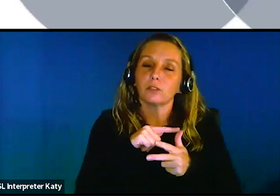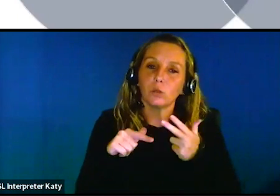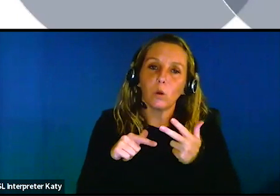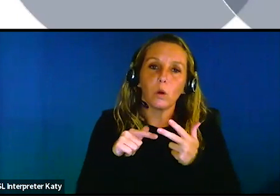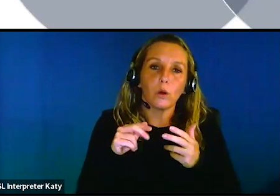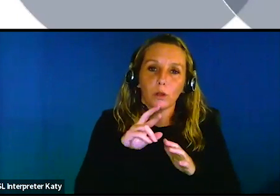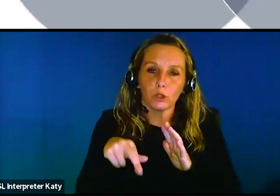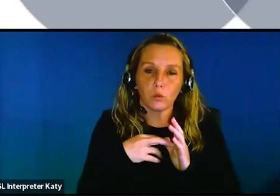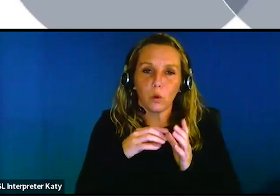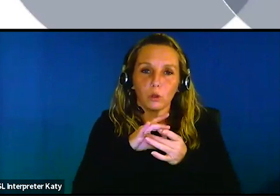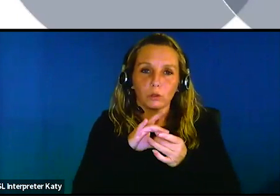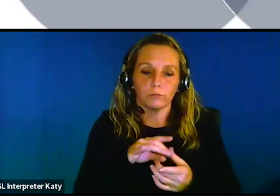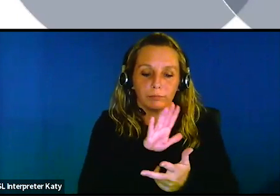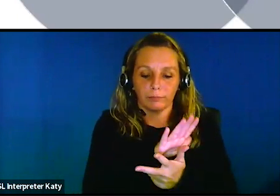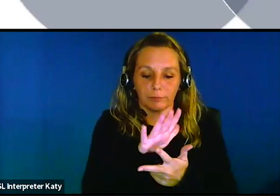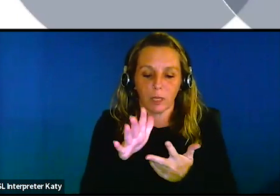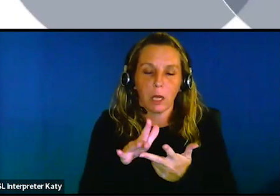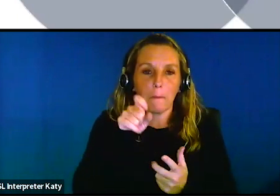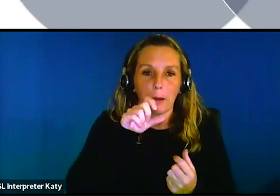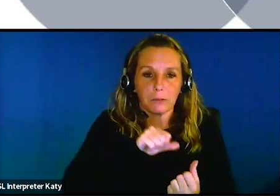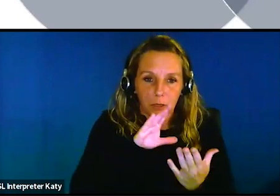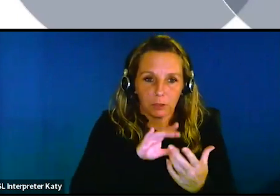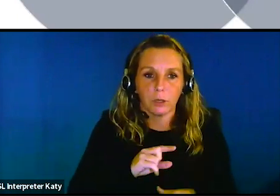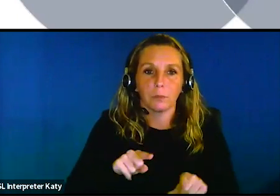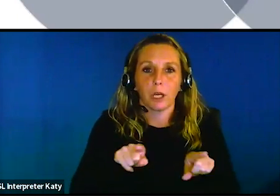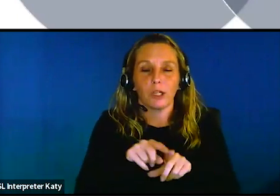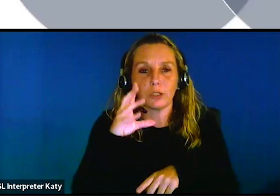But I'm also experiencing sexism as a woman.